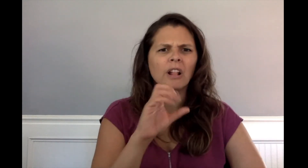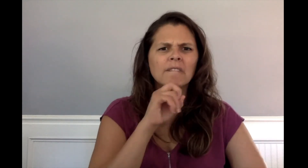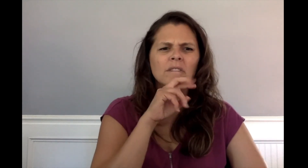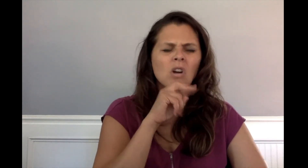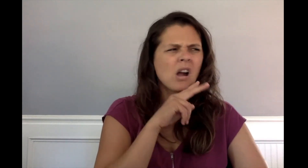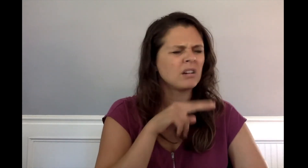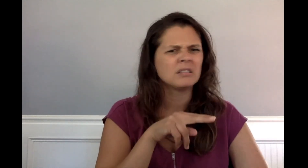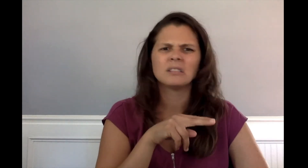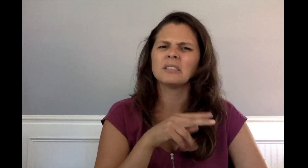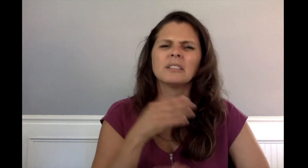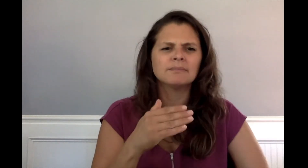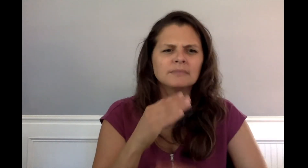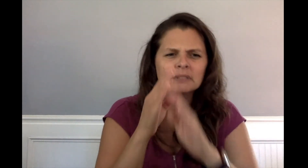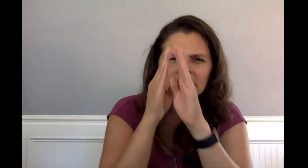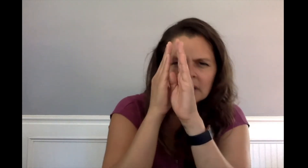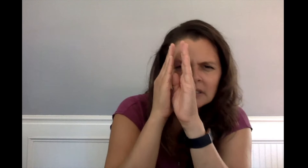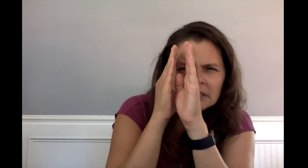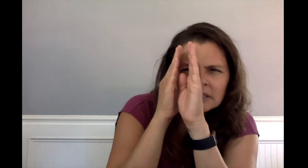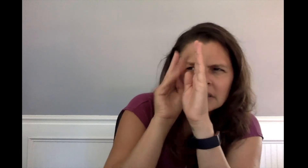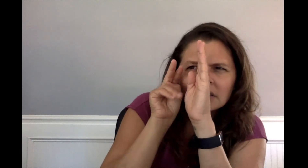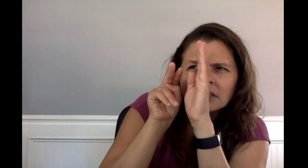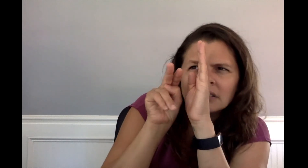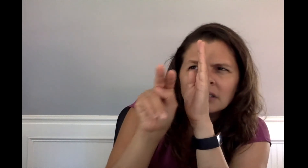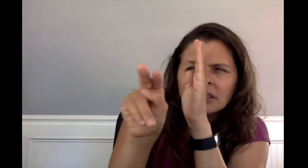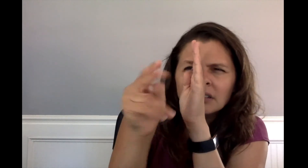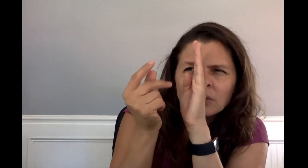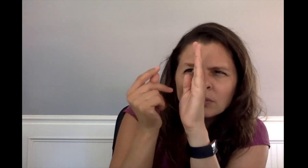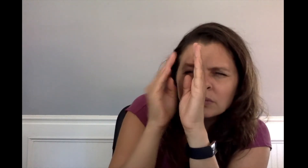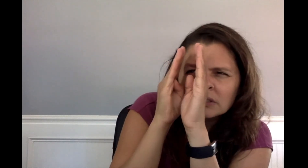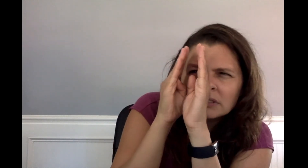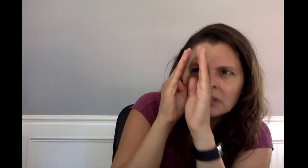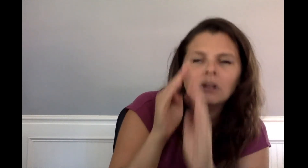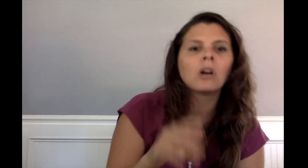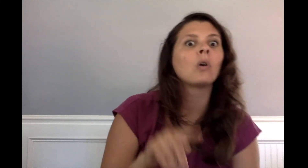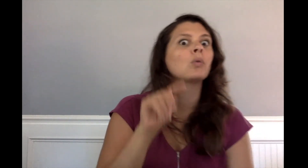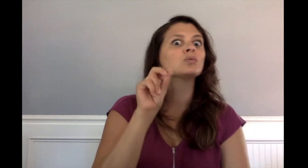Charlie and Frog watched her through the slightly cracked-open door.